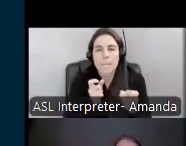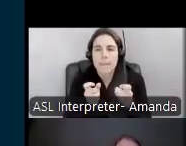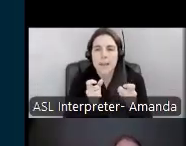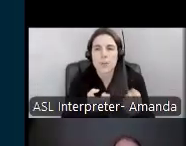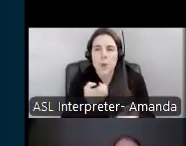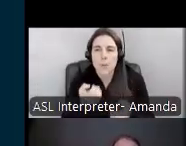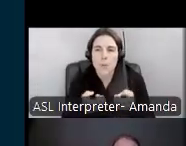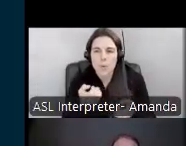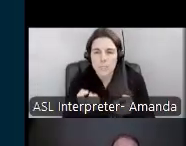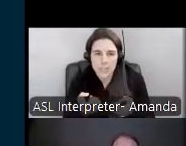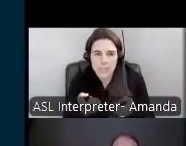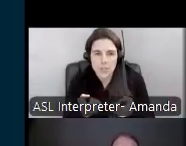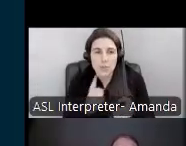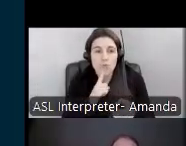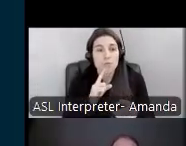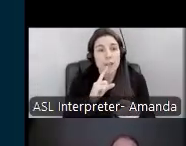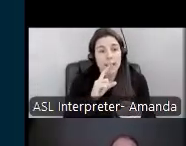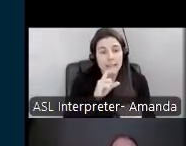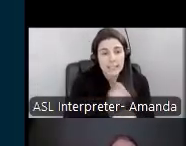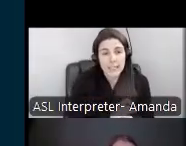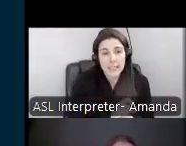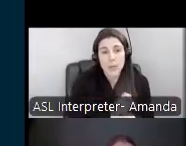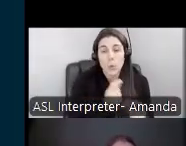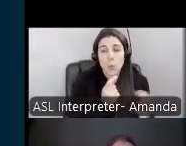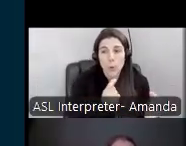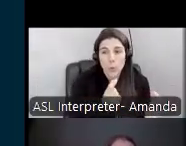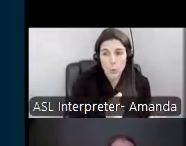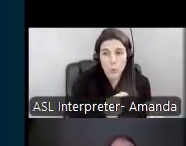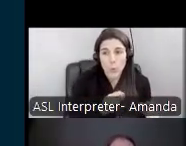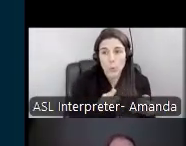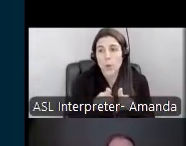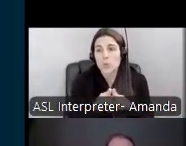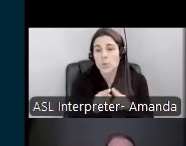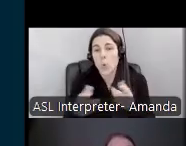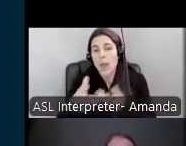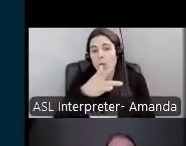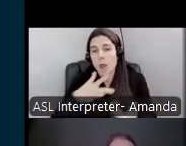realistically he should be doing and interacting with younger